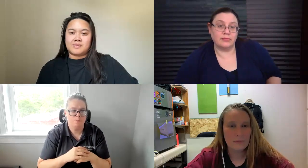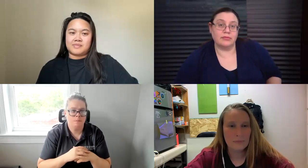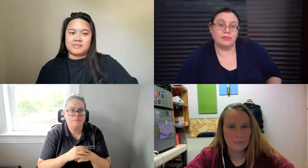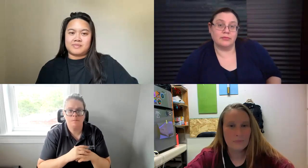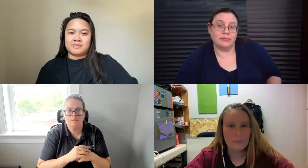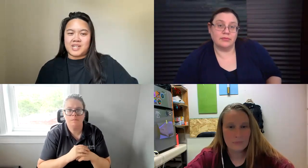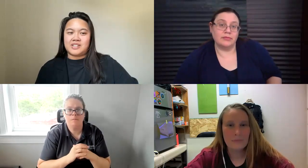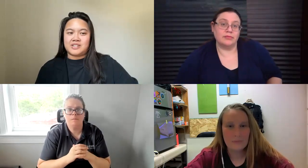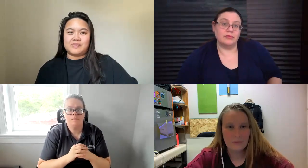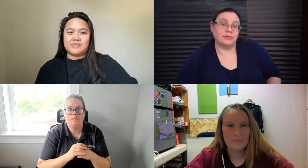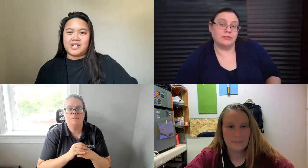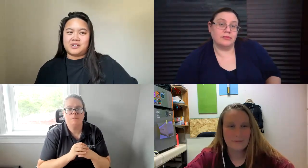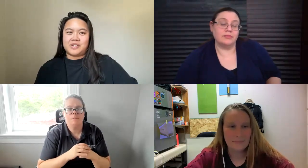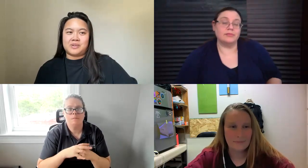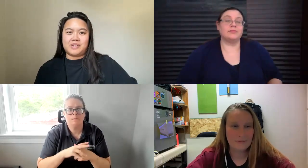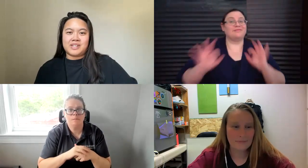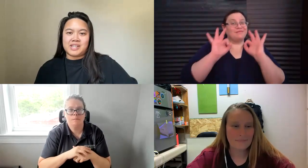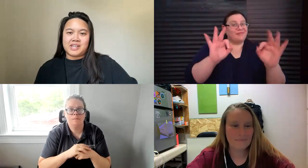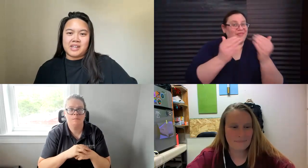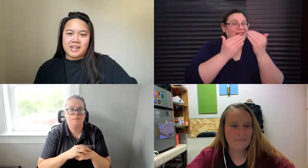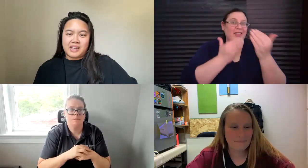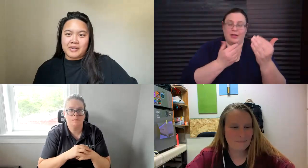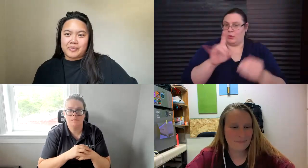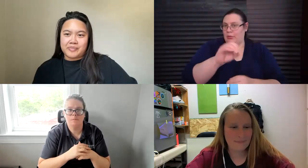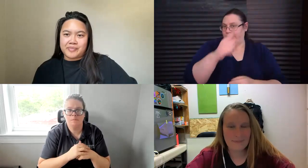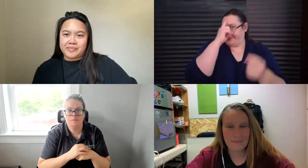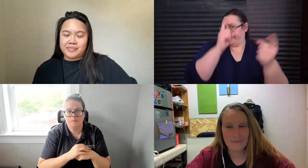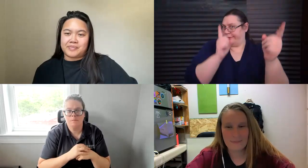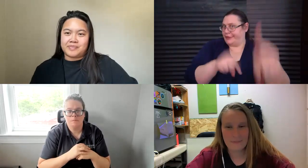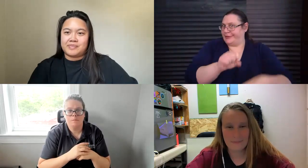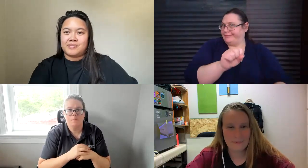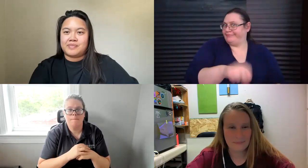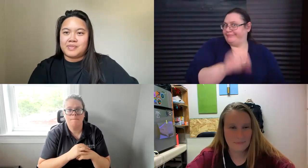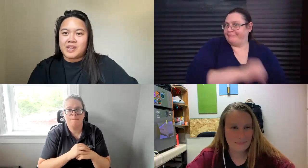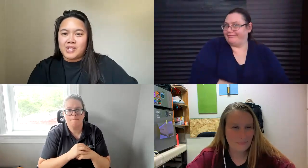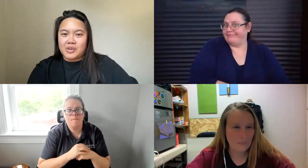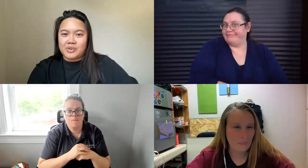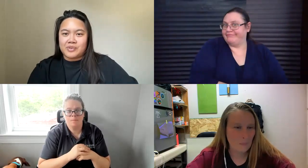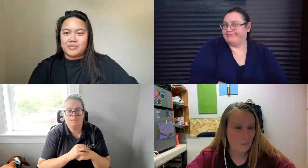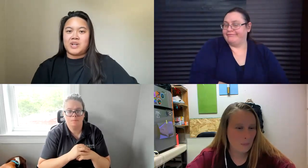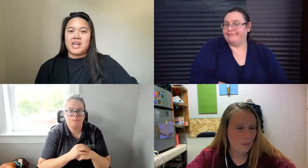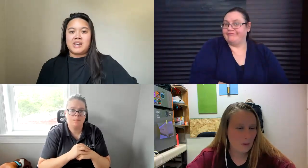Thank you. I agree completely. Renee, what about you?